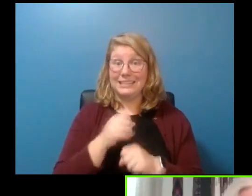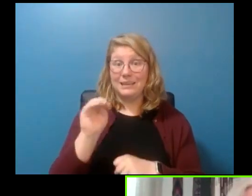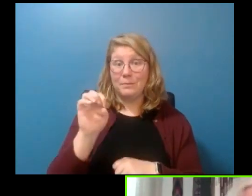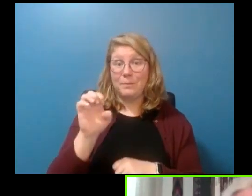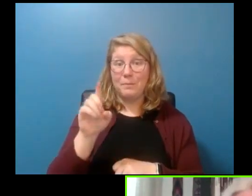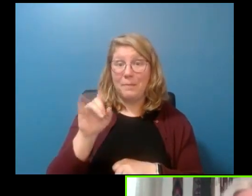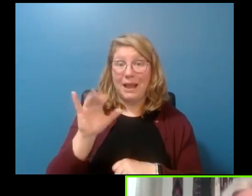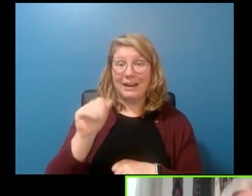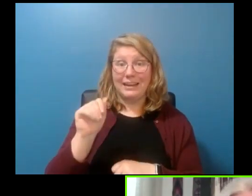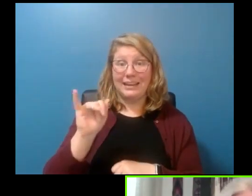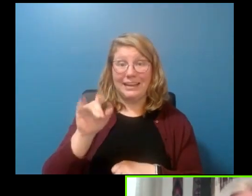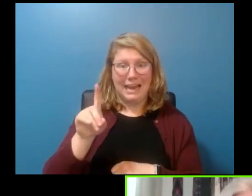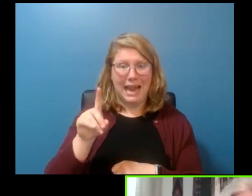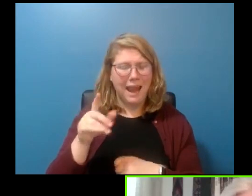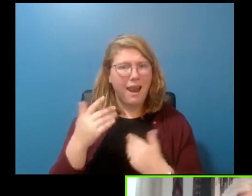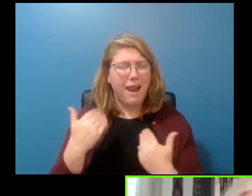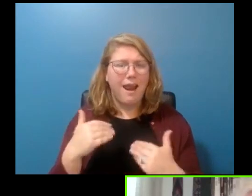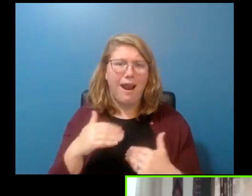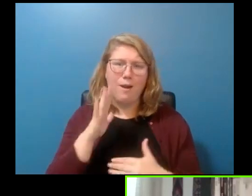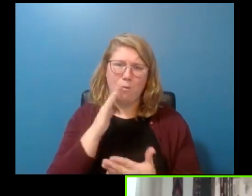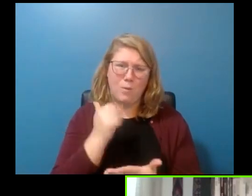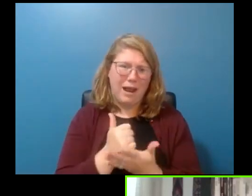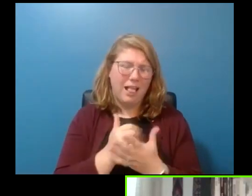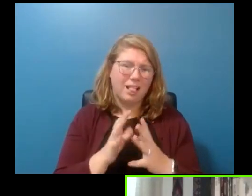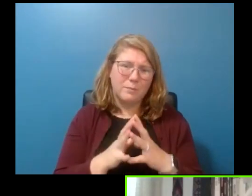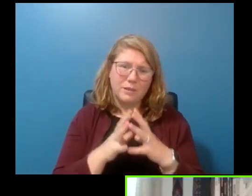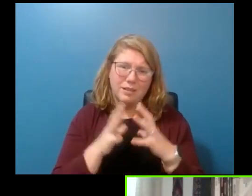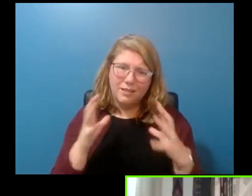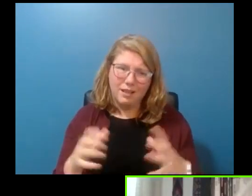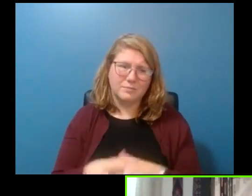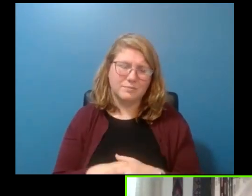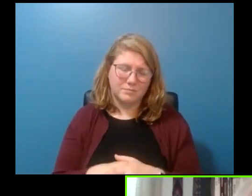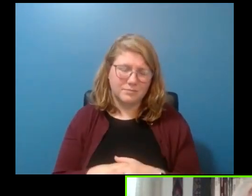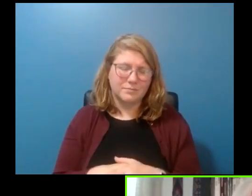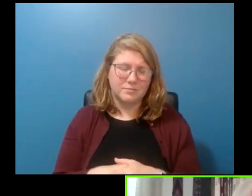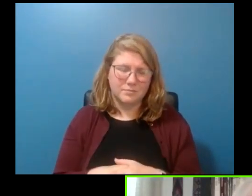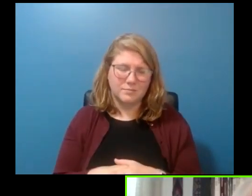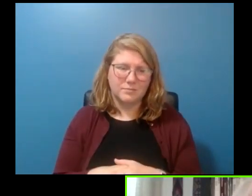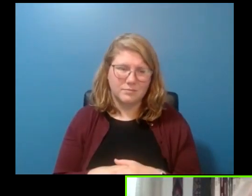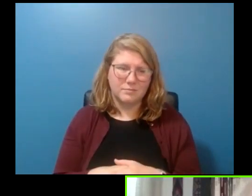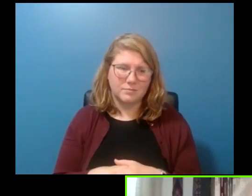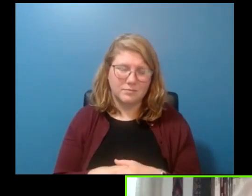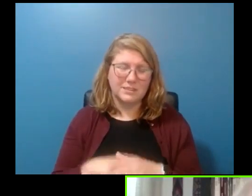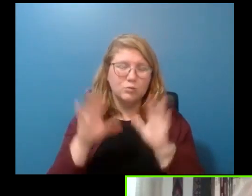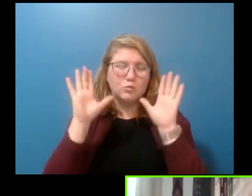little bit earlier before we went live about recognizing mental illness as a disability.